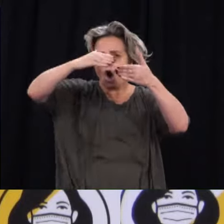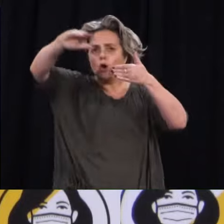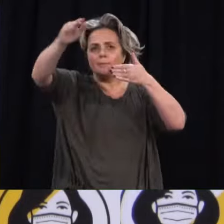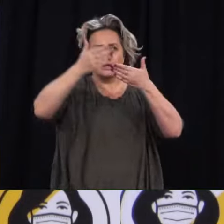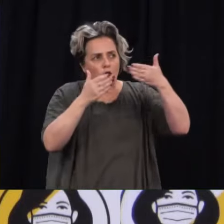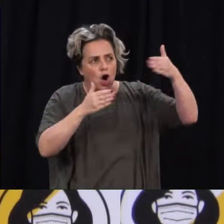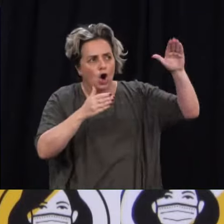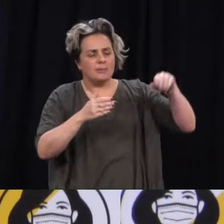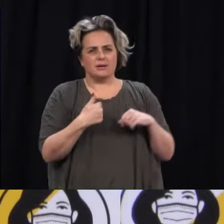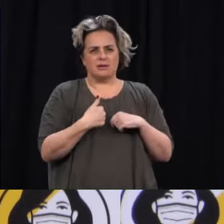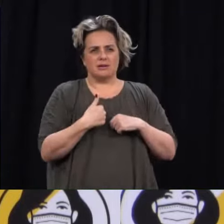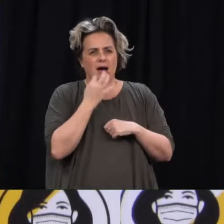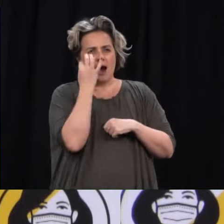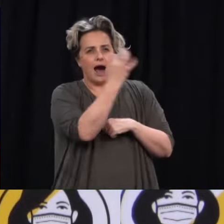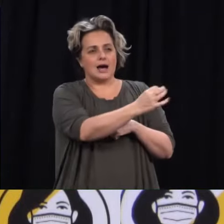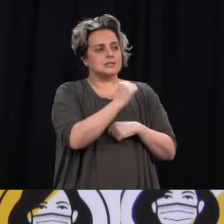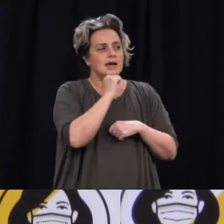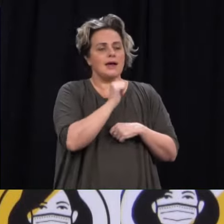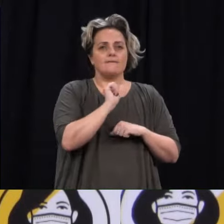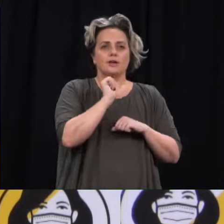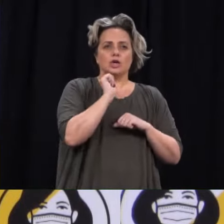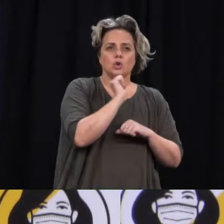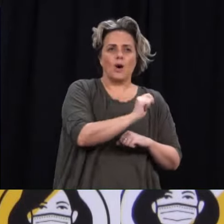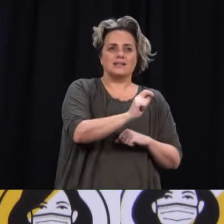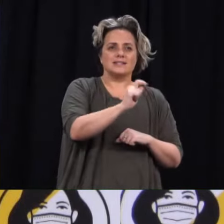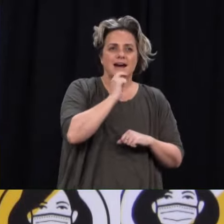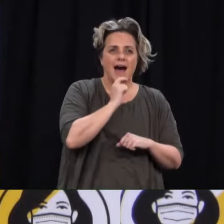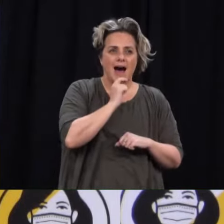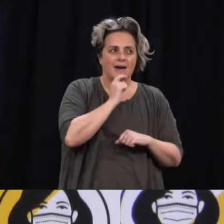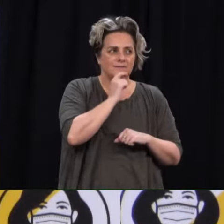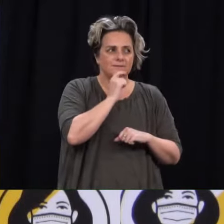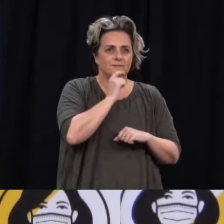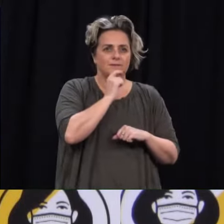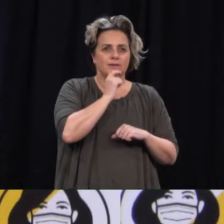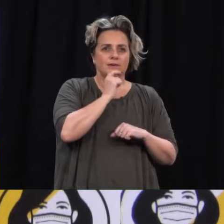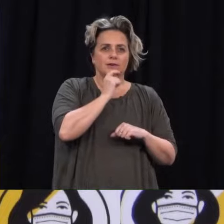around the ventilation and the fact the perspex will have